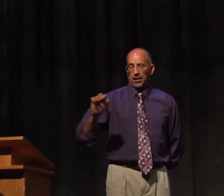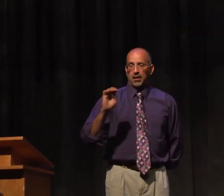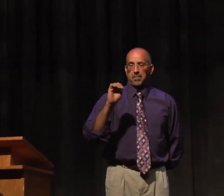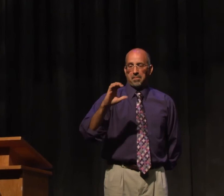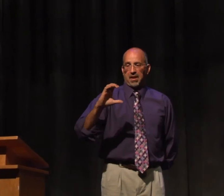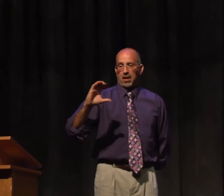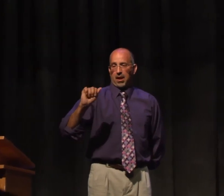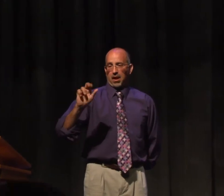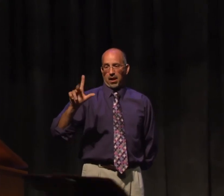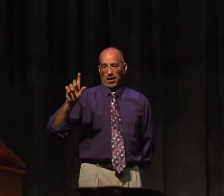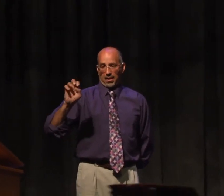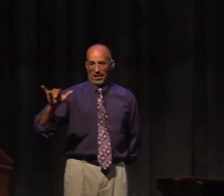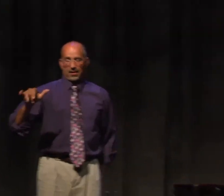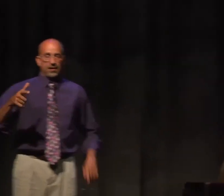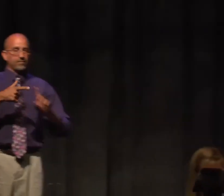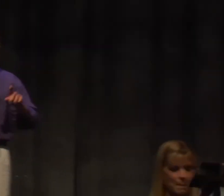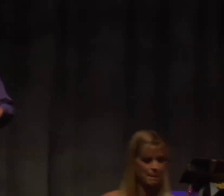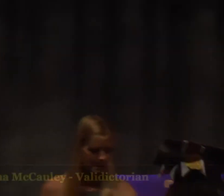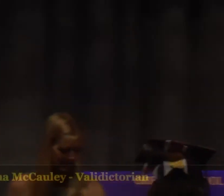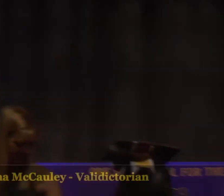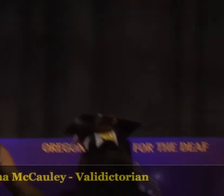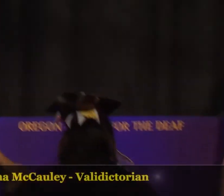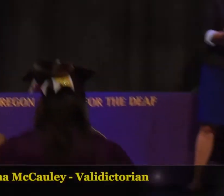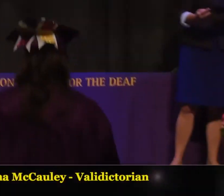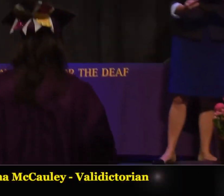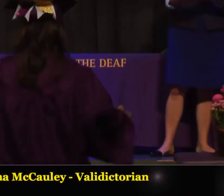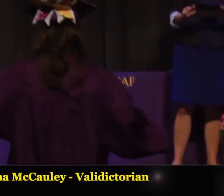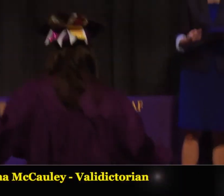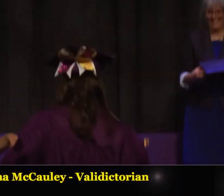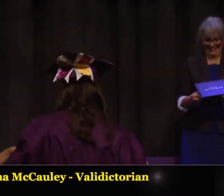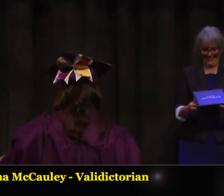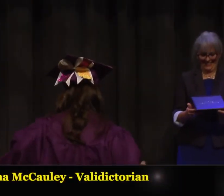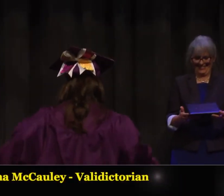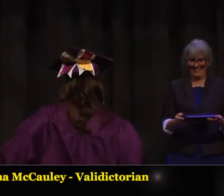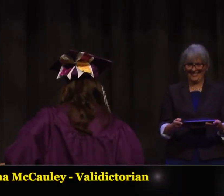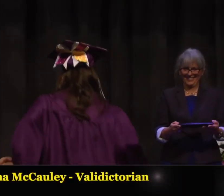Julianna McCauley from Salem